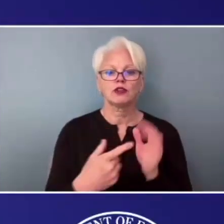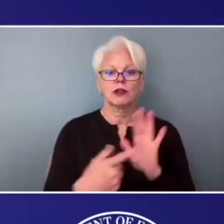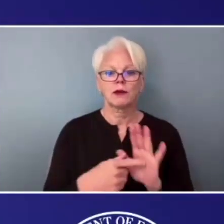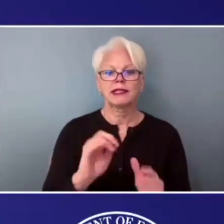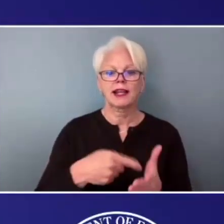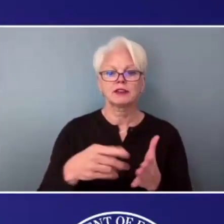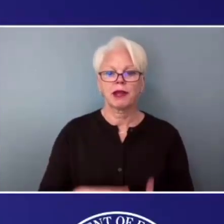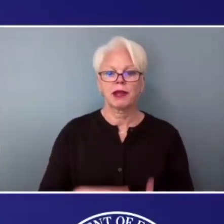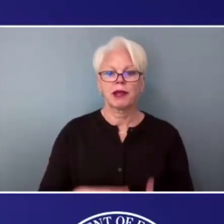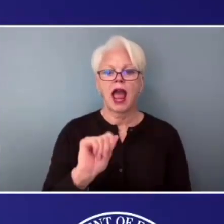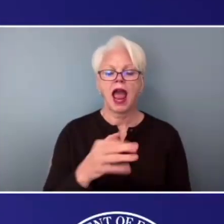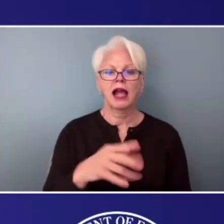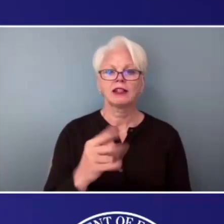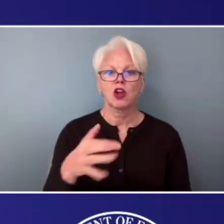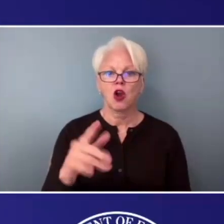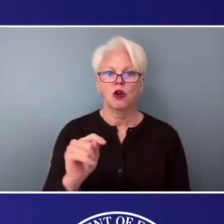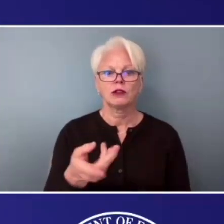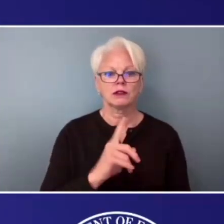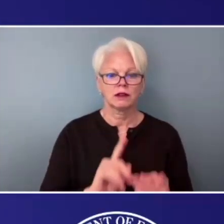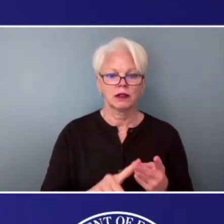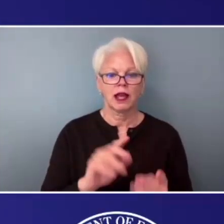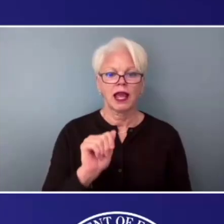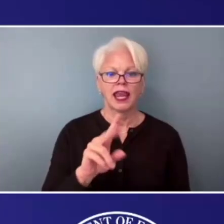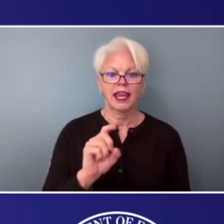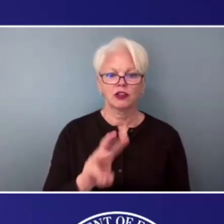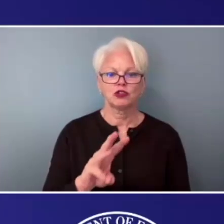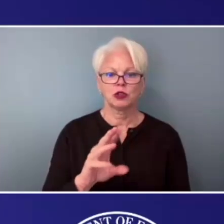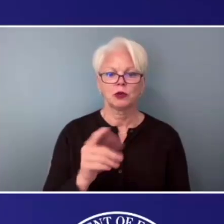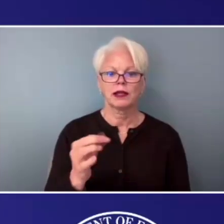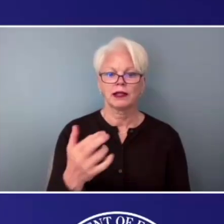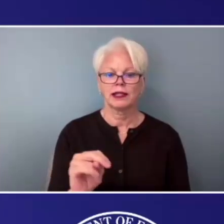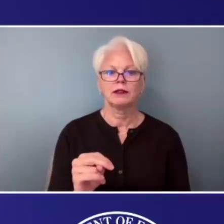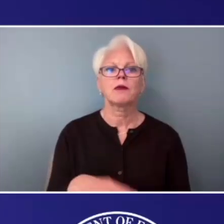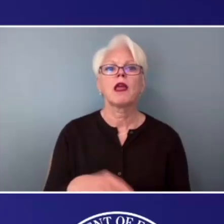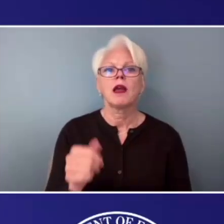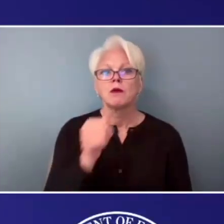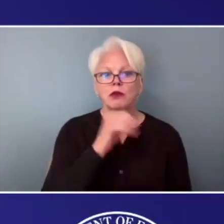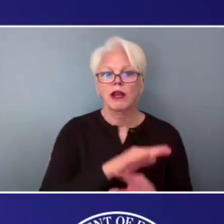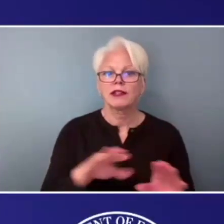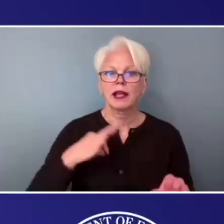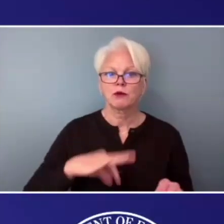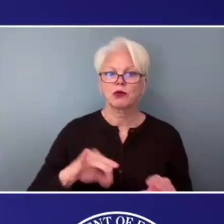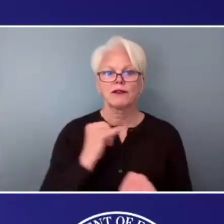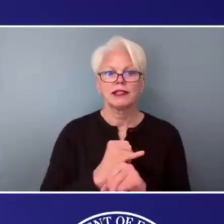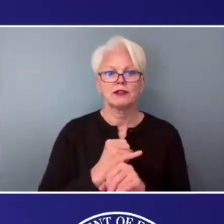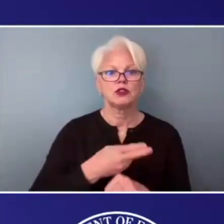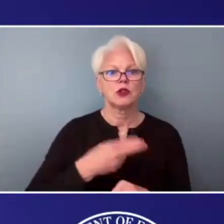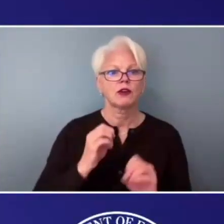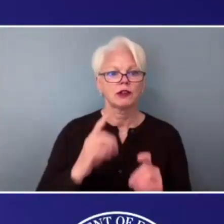Alternate? Andrew Gillen. Private, nonprofit institutions of higher education. Jenna Colvin.